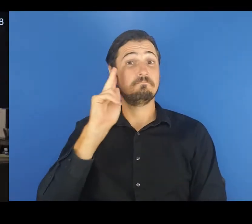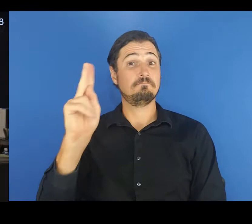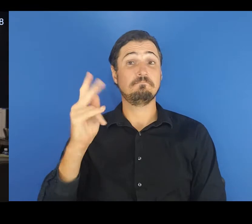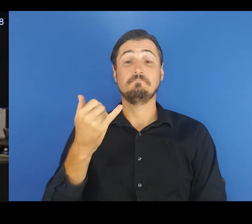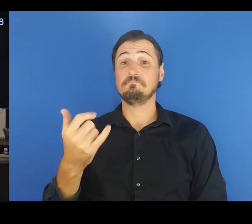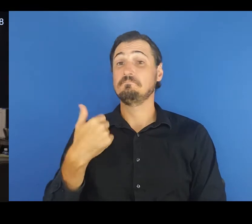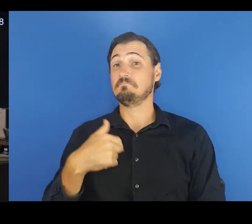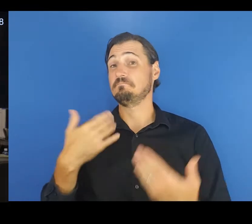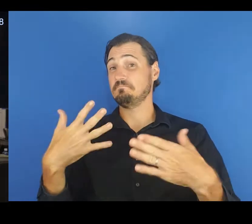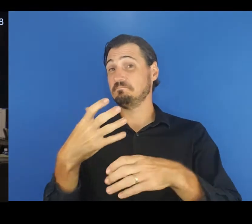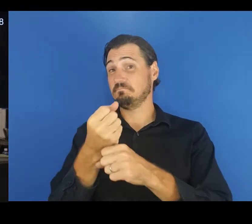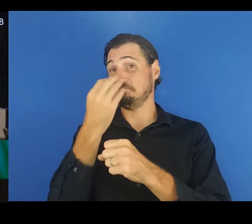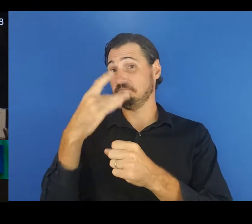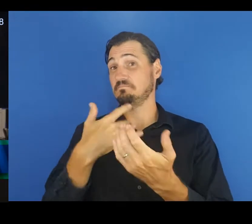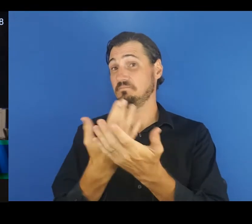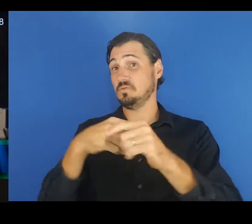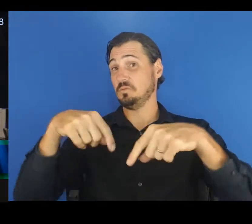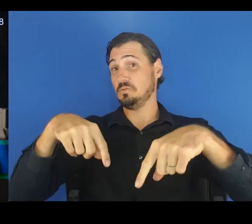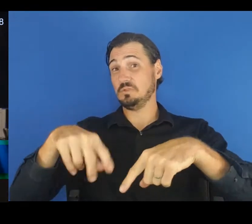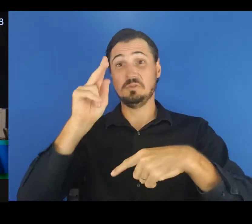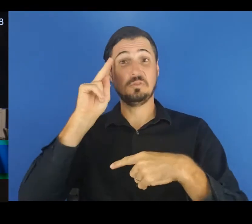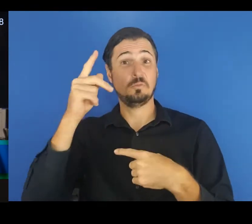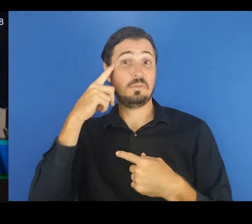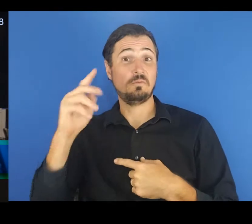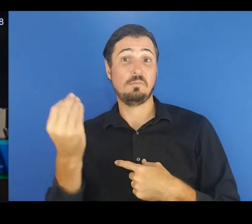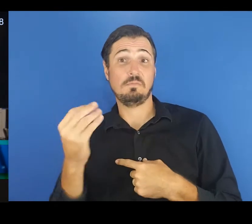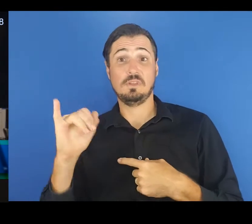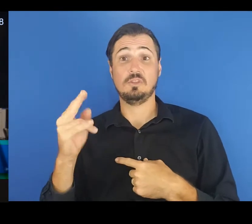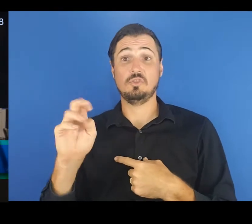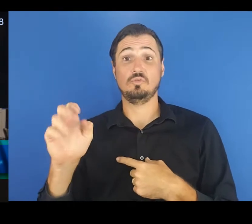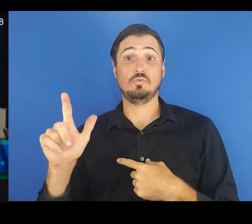Aloha Kaua‘i. This is your County of Kaua‘i briefing for Monday, June 21